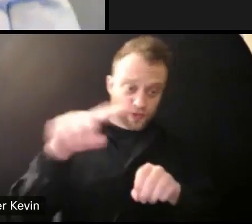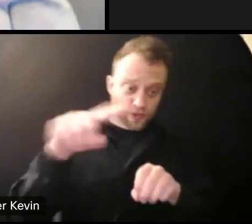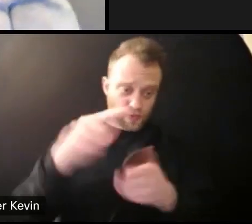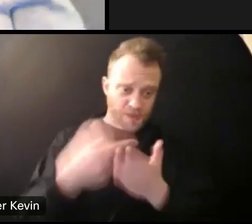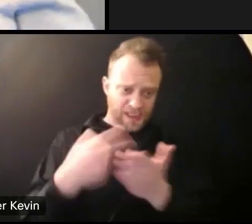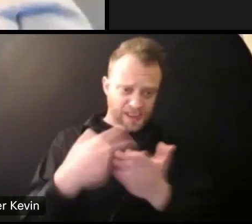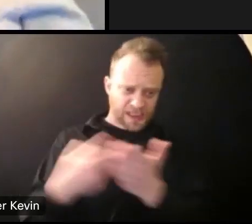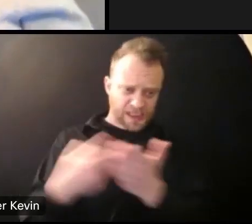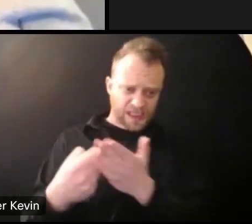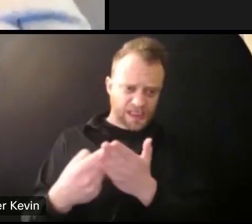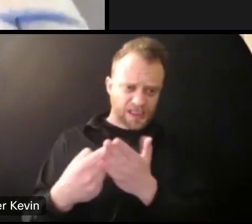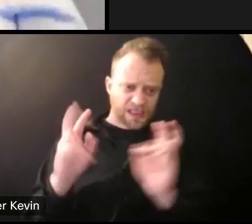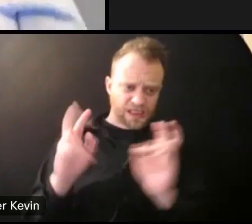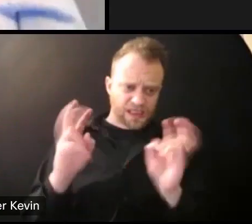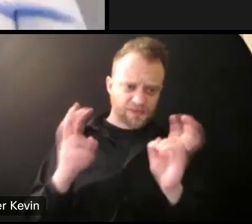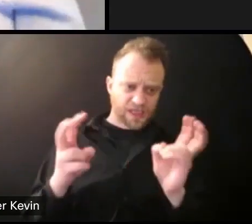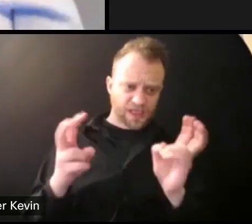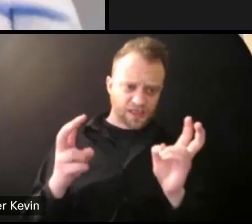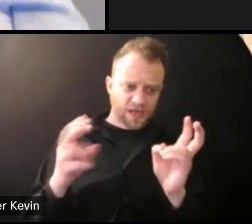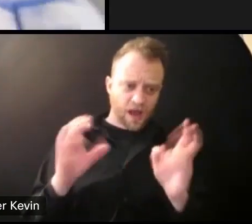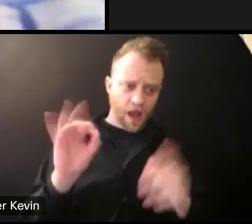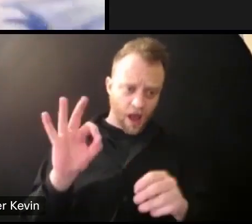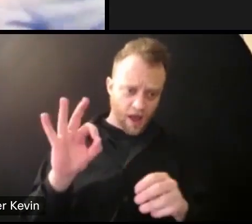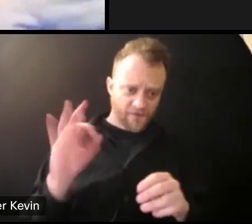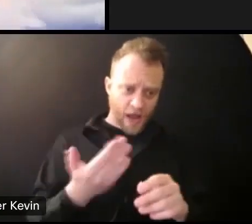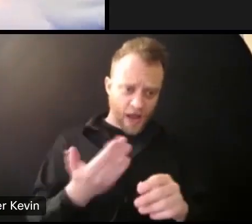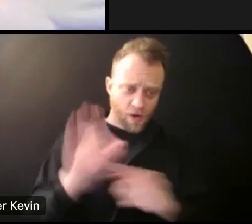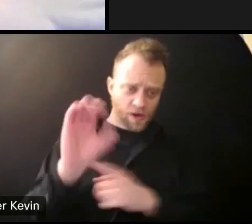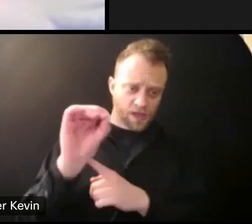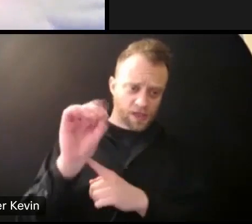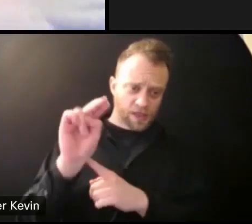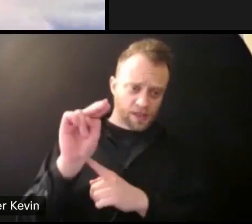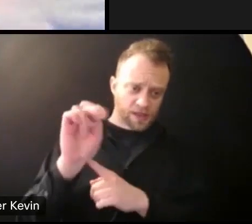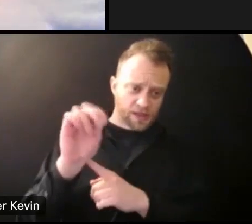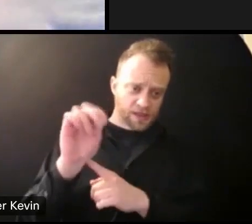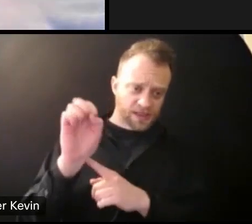the subject on a consent agenda? In other words you have five things on a consent agenda. Does the